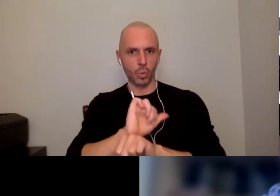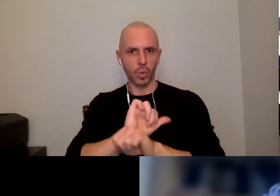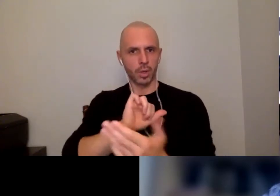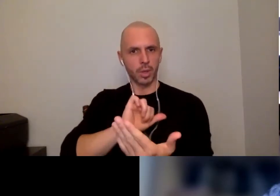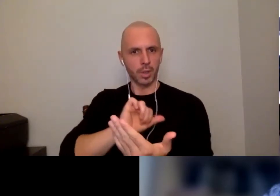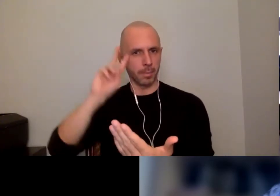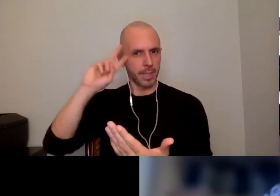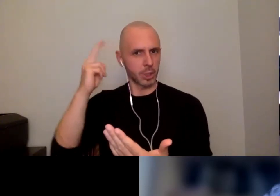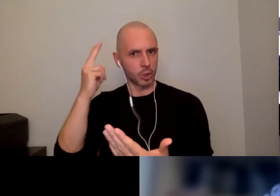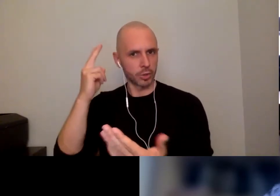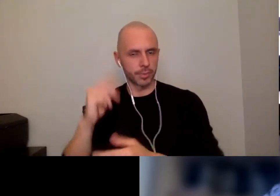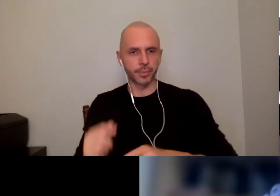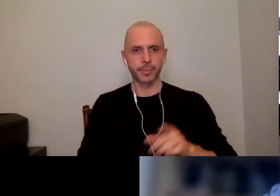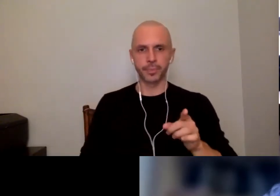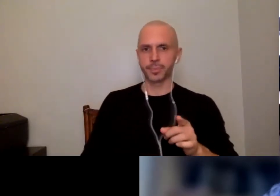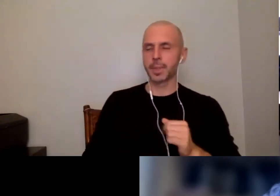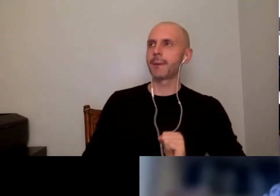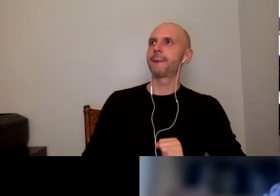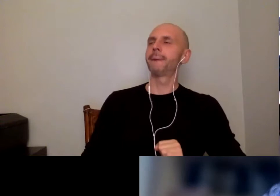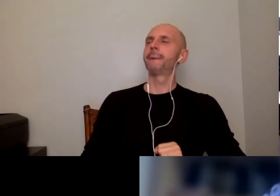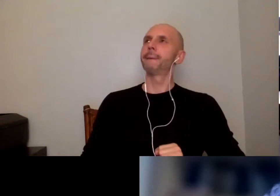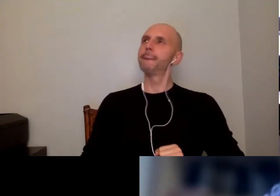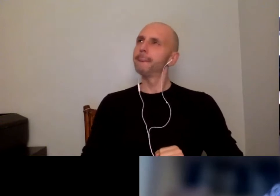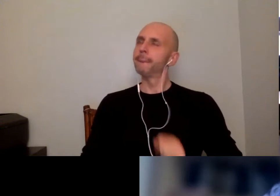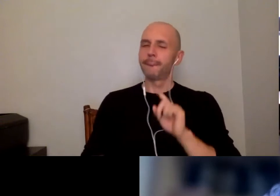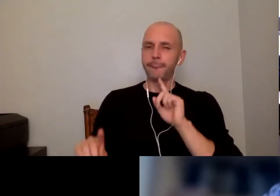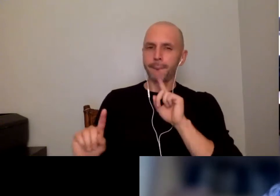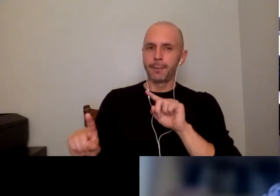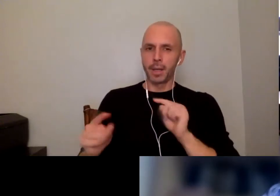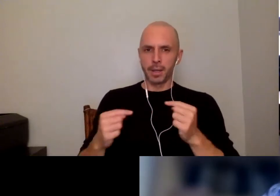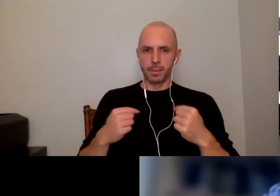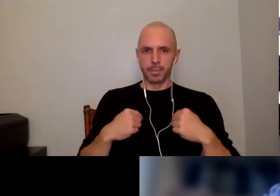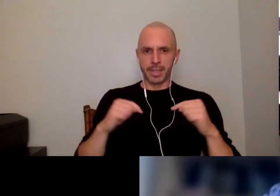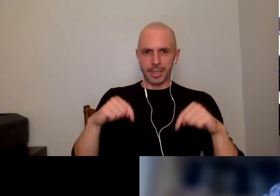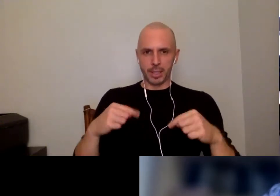run center that was where you know at the pit gallery here in the city and then it had you know